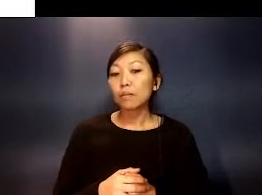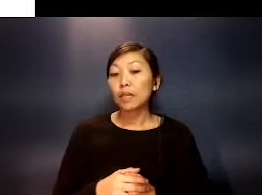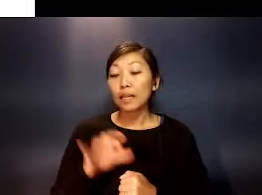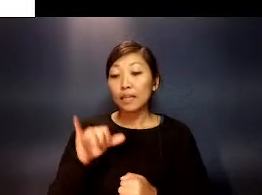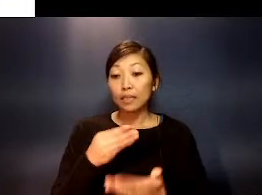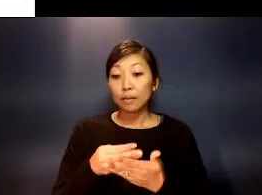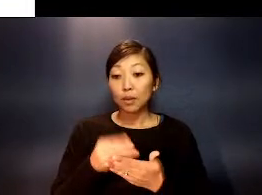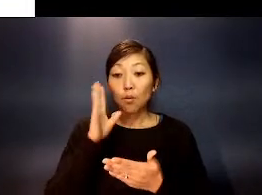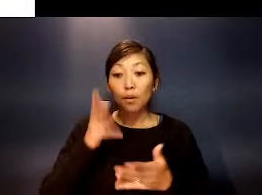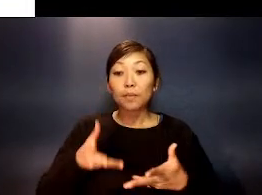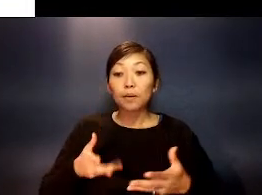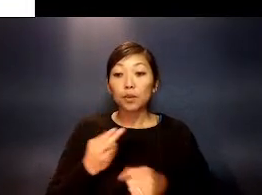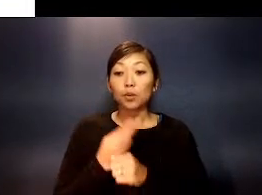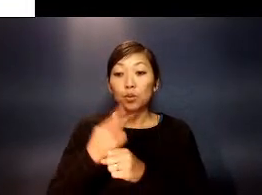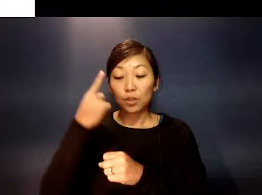I'VE WORKED WITH THIS